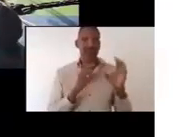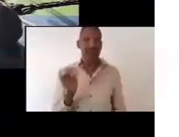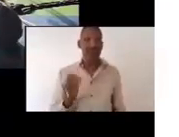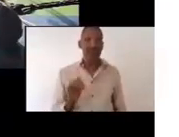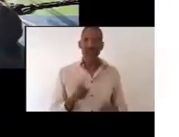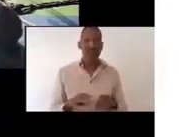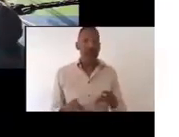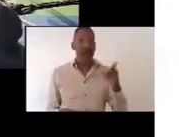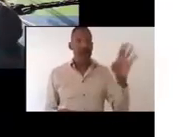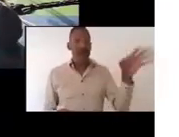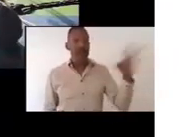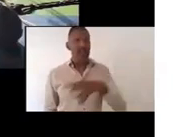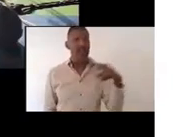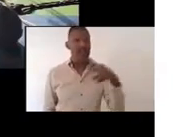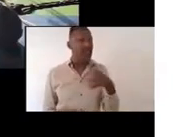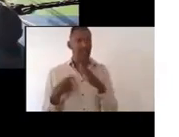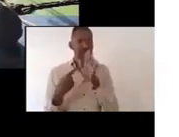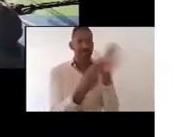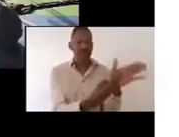And you might see others that come into play as well.